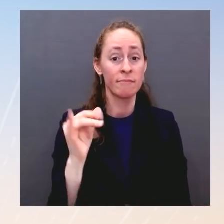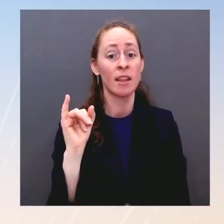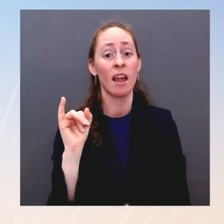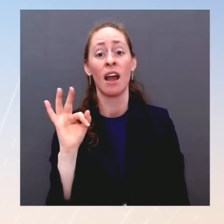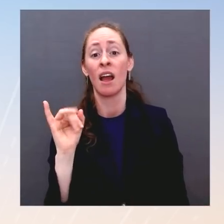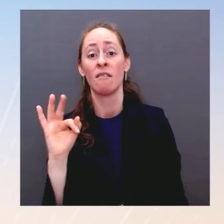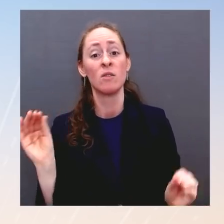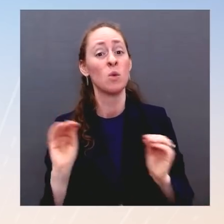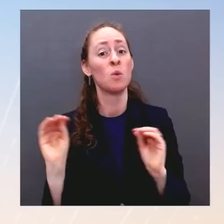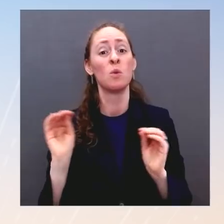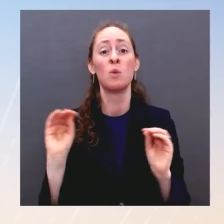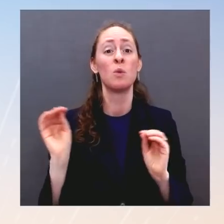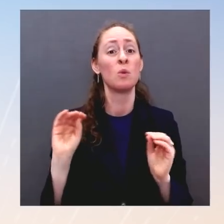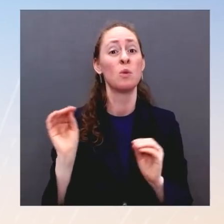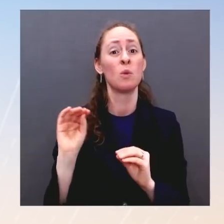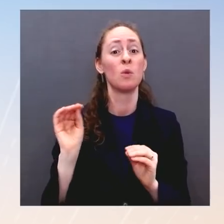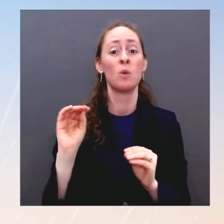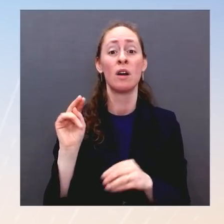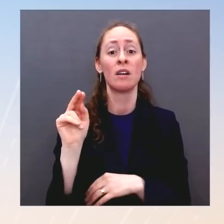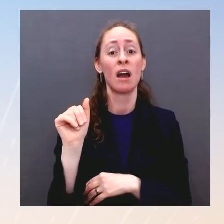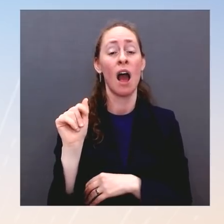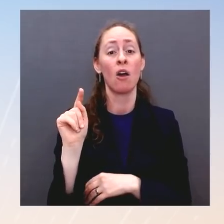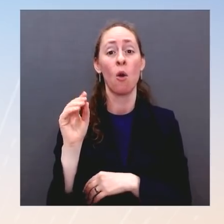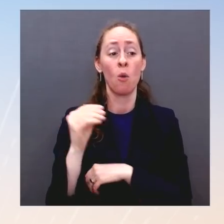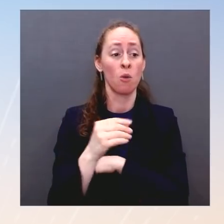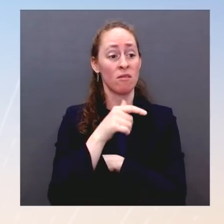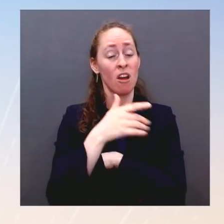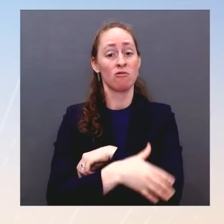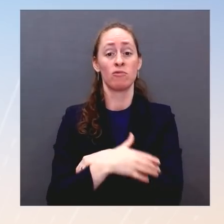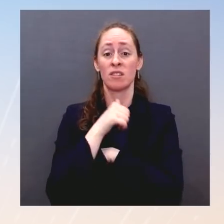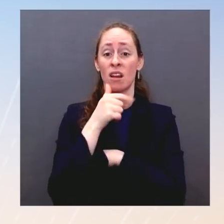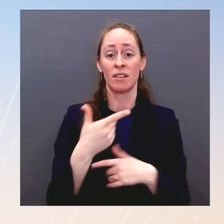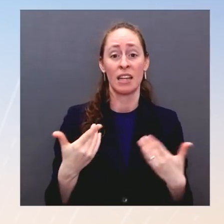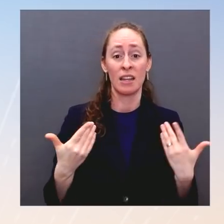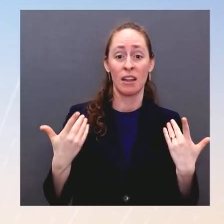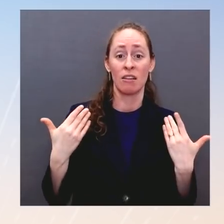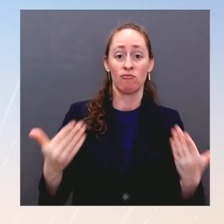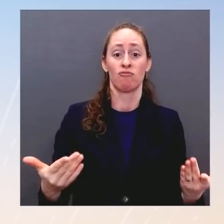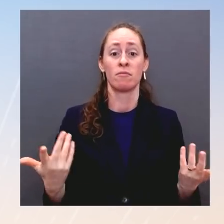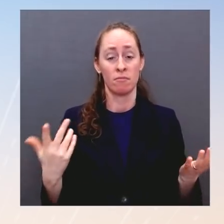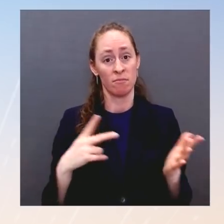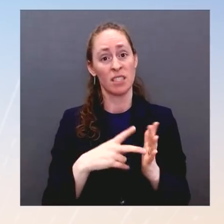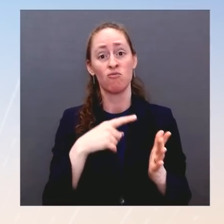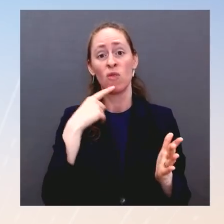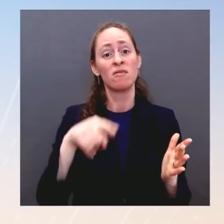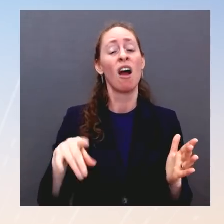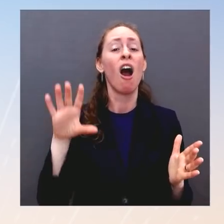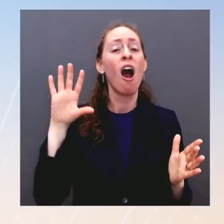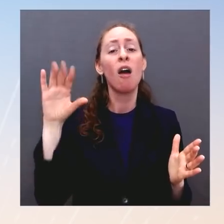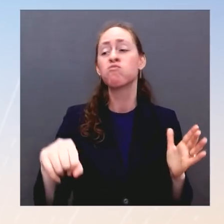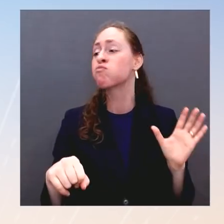Ms. Psaki: Well, I don't think the crippling sanctions that the President has issued -- or approved and we announced yesterday --